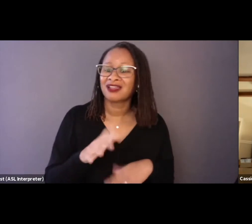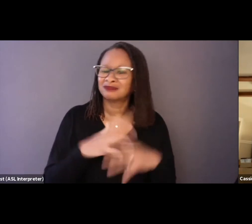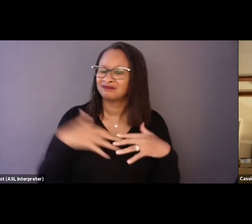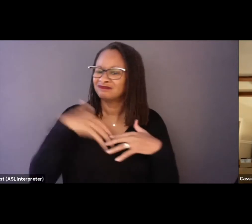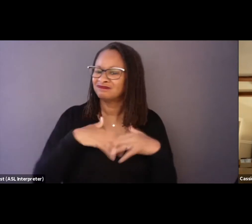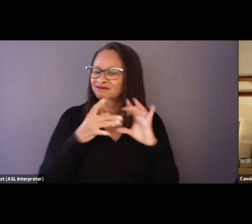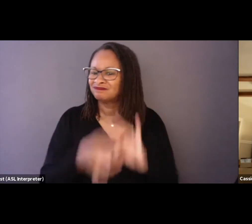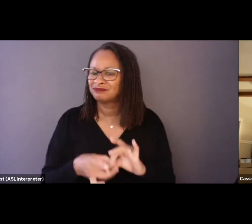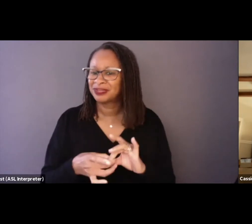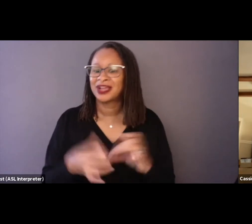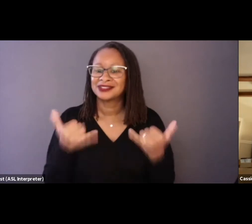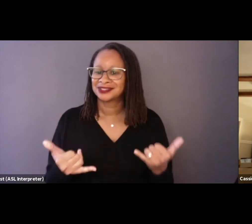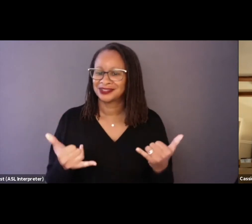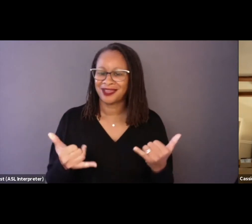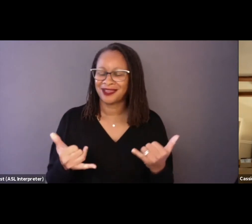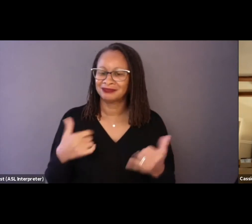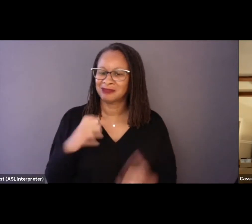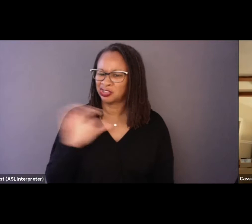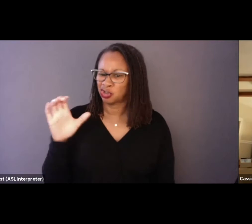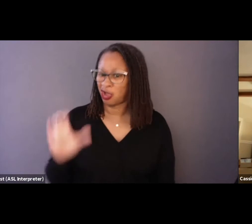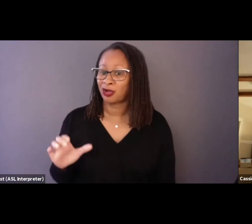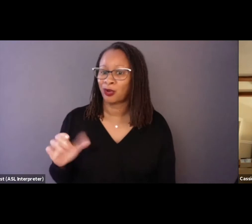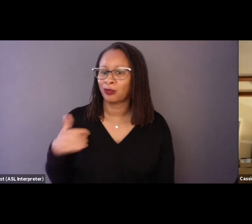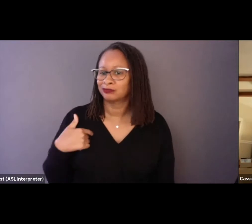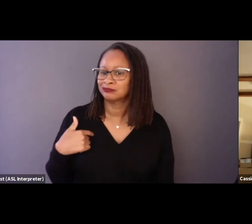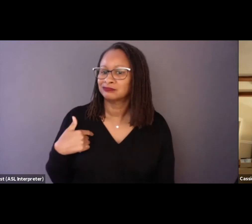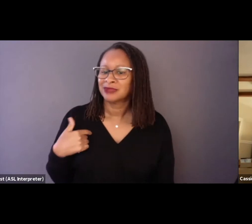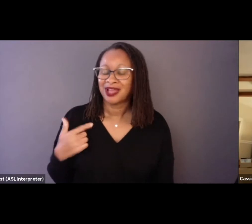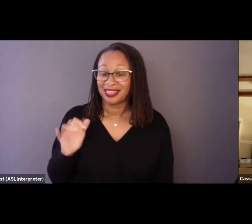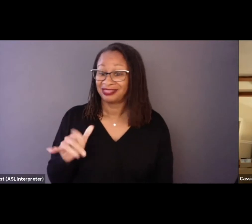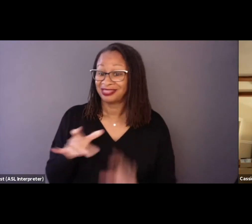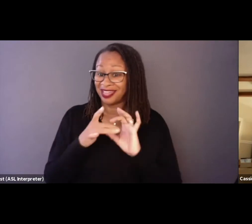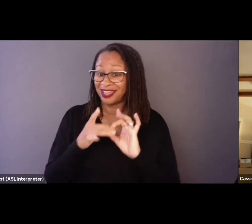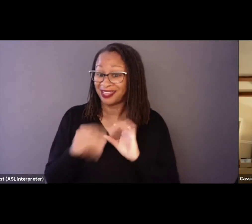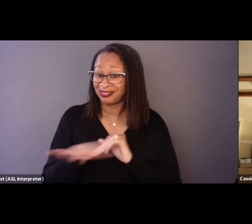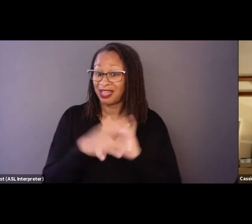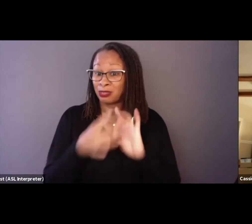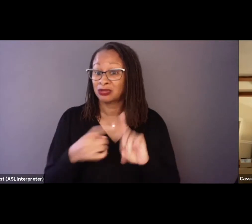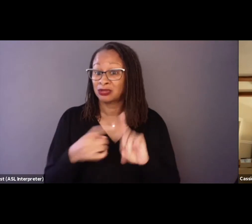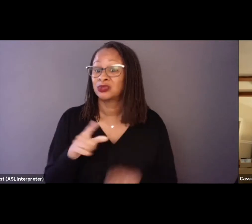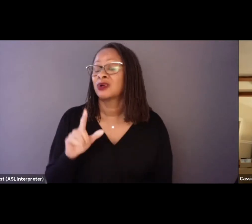Today, I am coming to you from Chicago, which is on the unceded land of the Pottawatomie people,